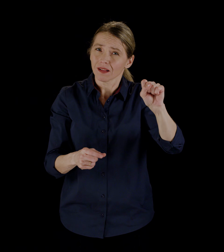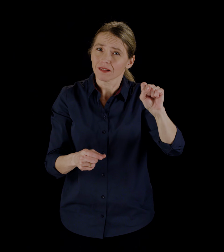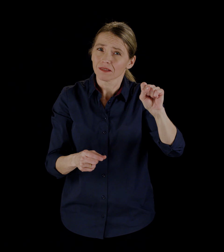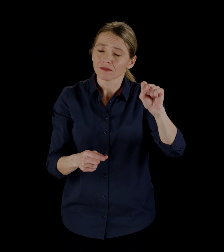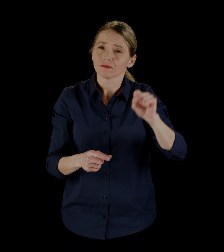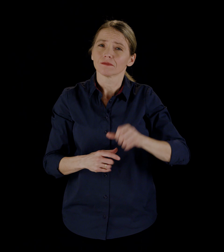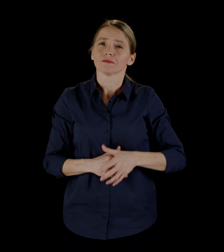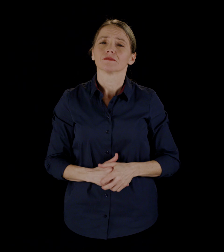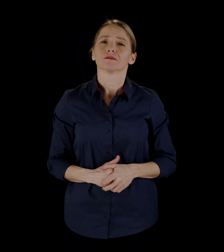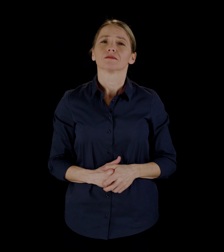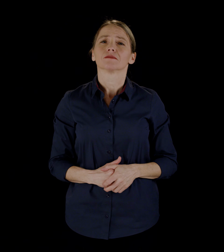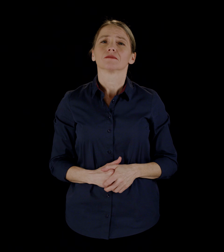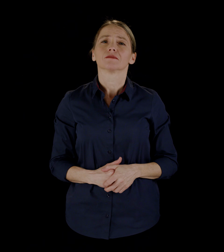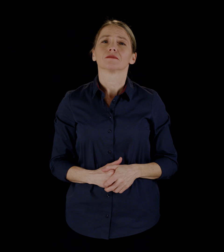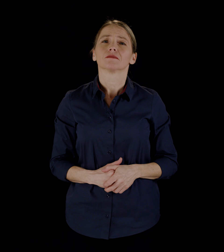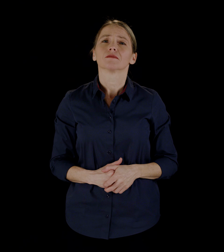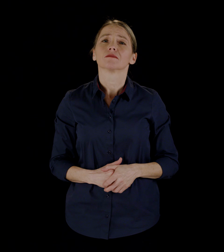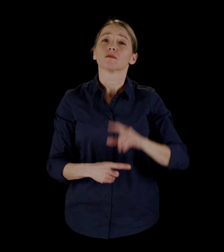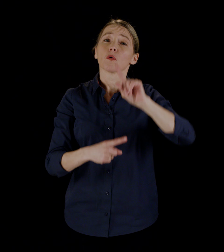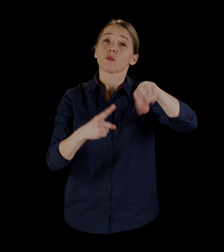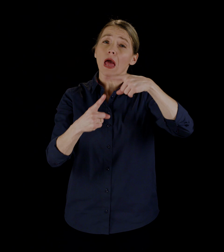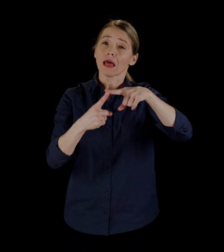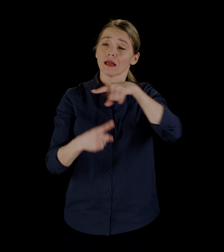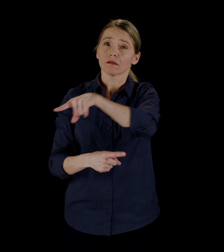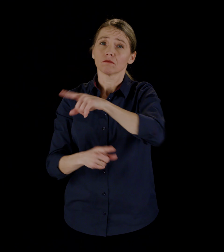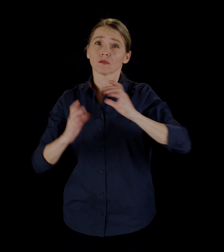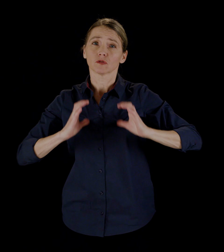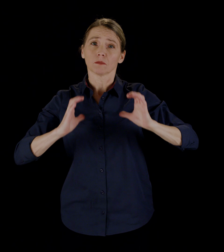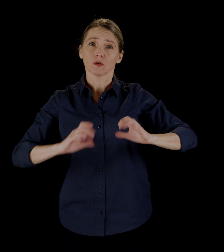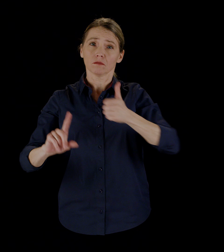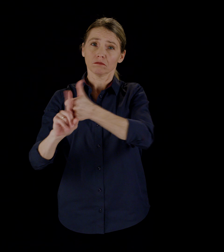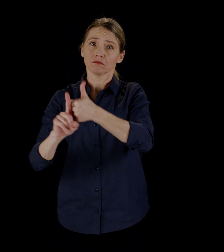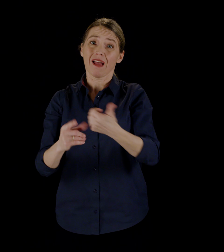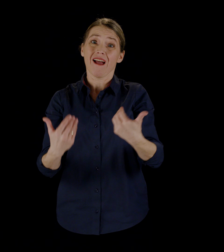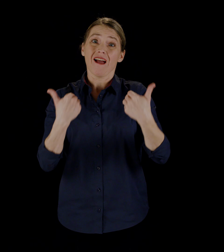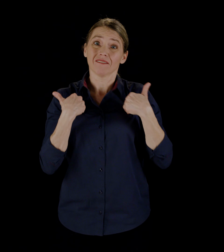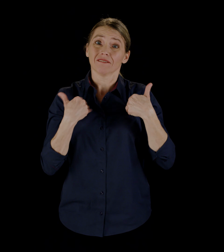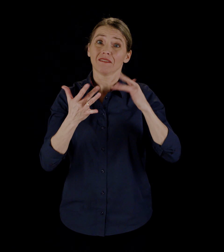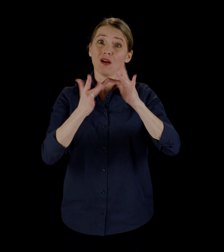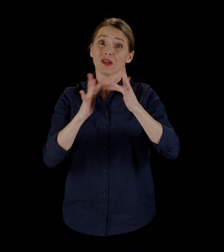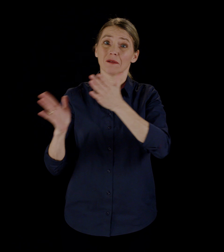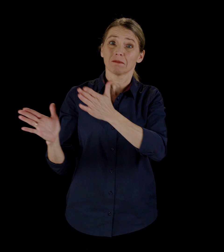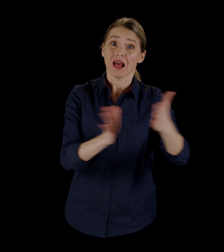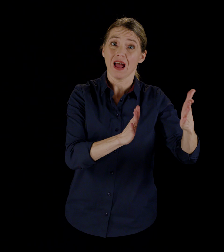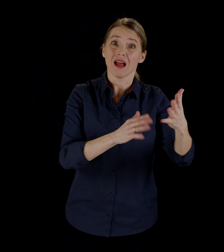usage alerts or notifications at specific usage thresholds in their monthly data plan